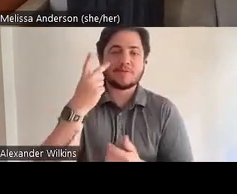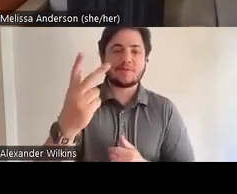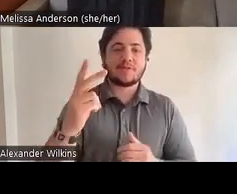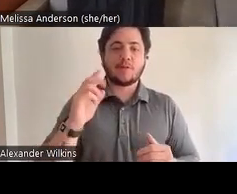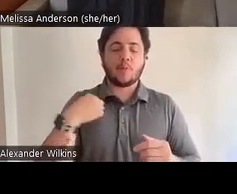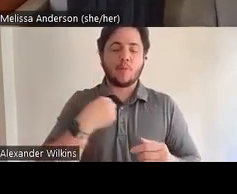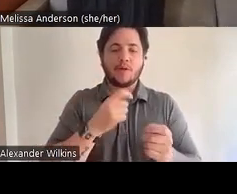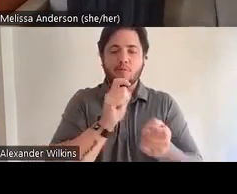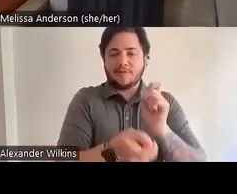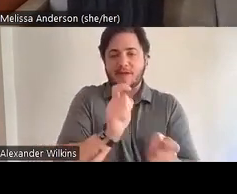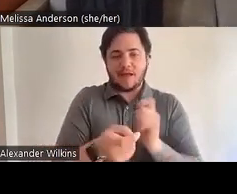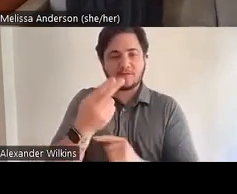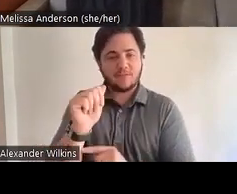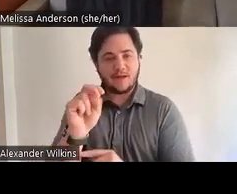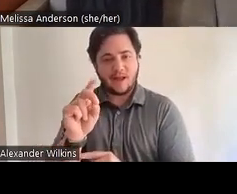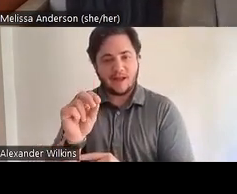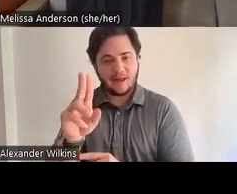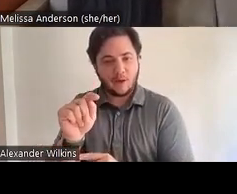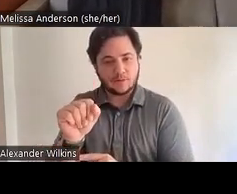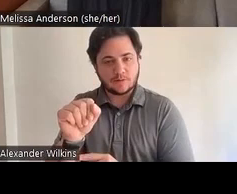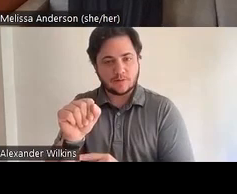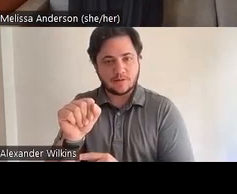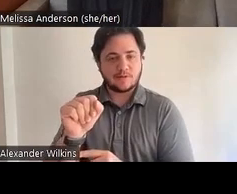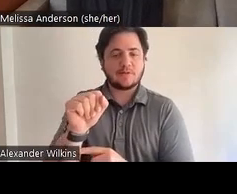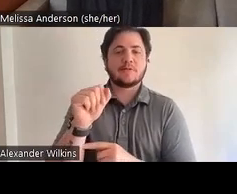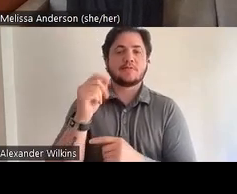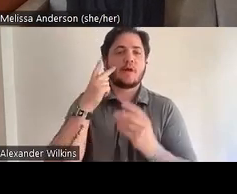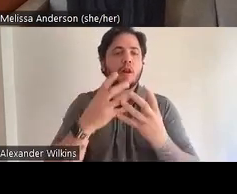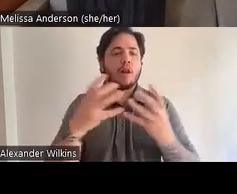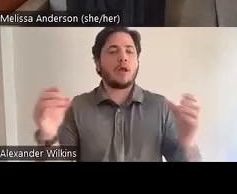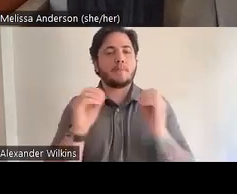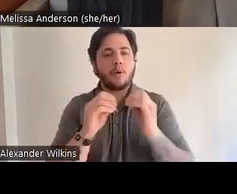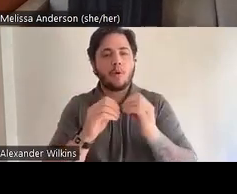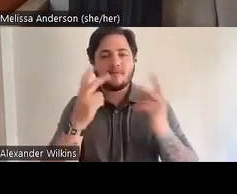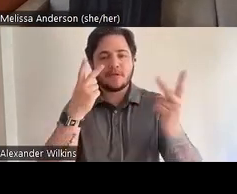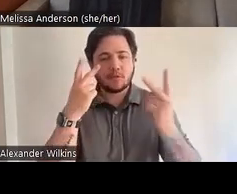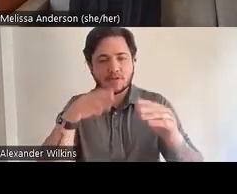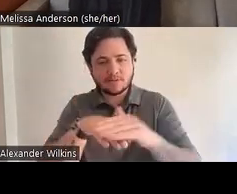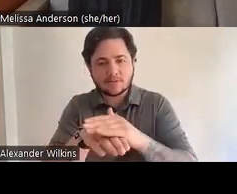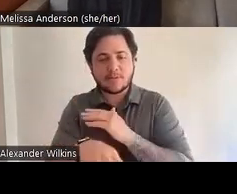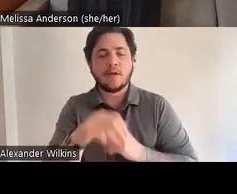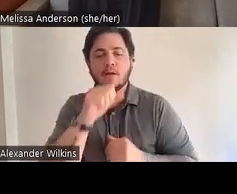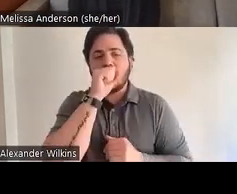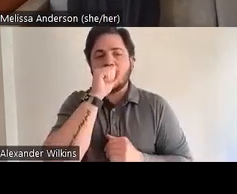this is more Signs of Safety and how - you can see how we revised the Seeking Safety material.